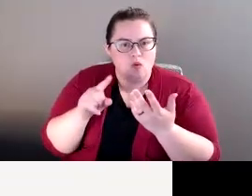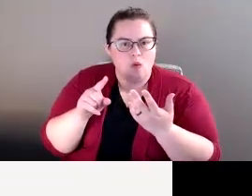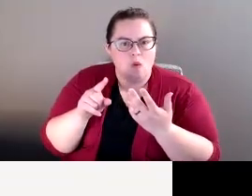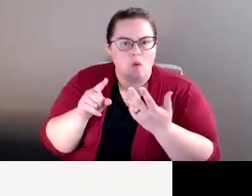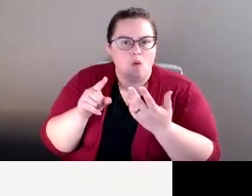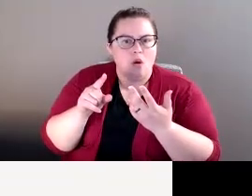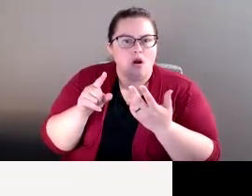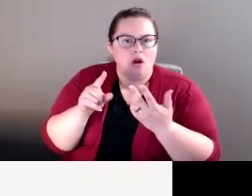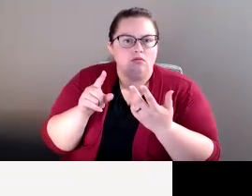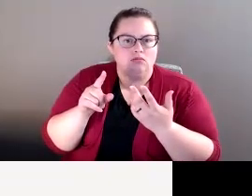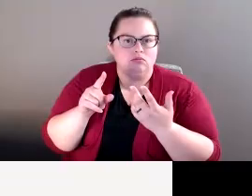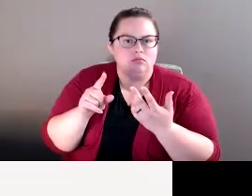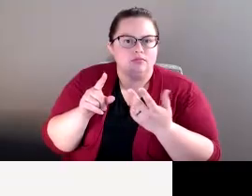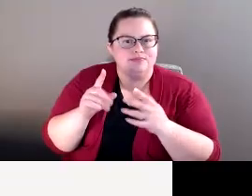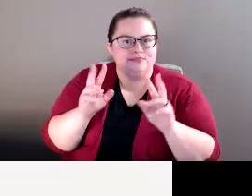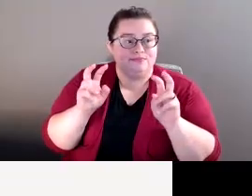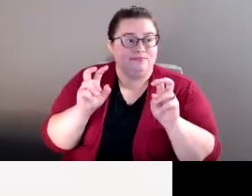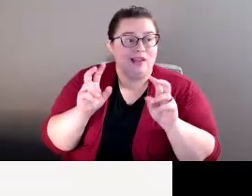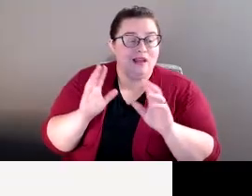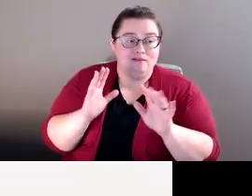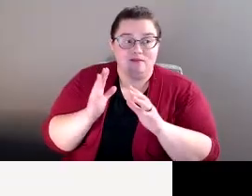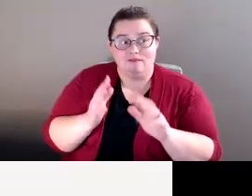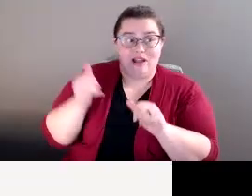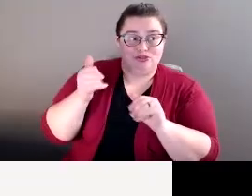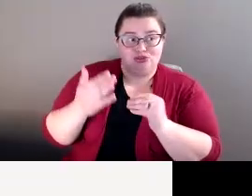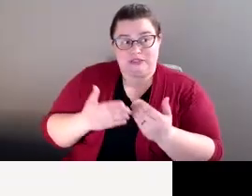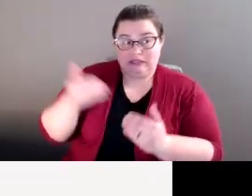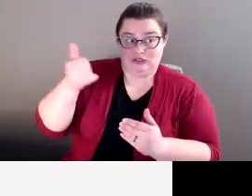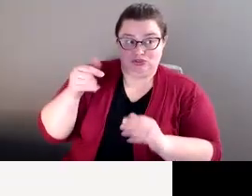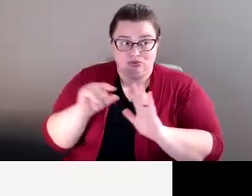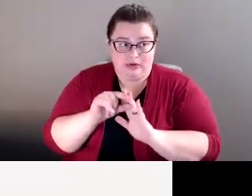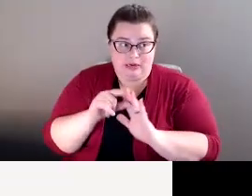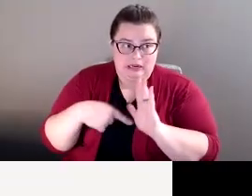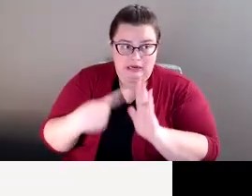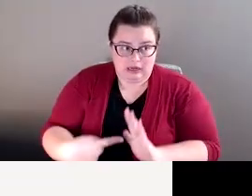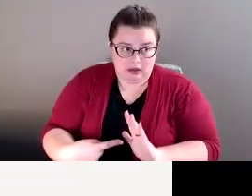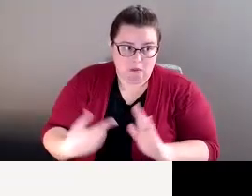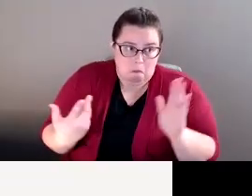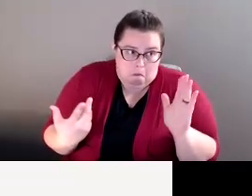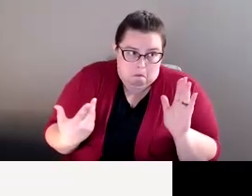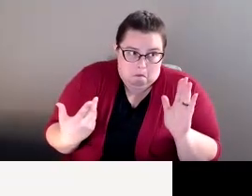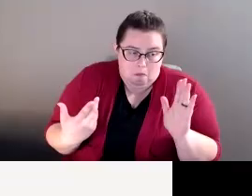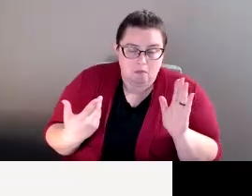saying faster and easier grading. Especially if you also teach a large